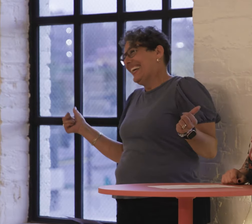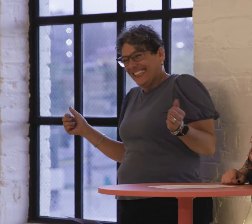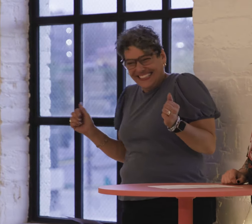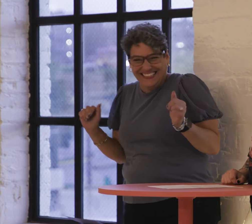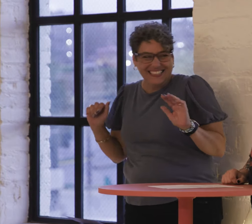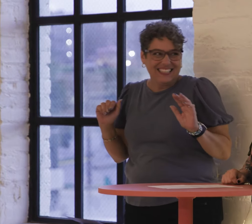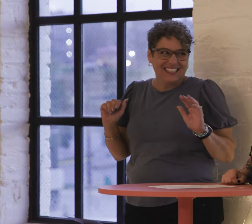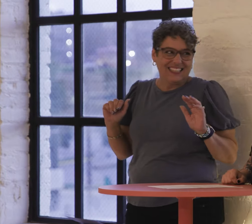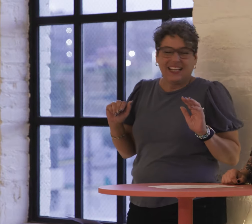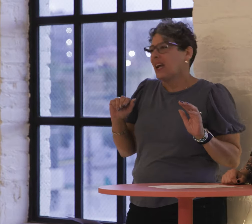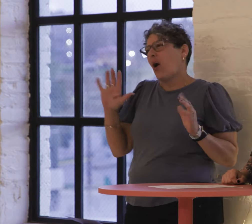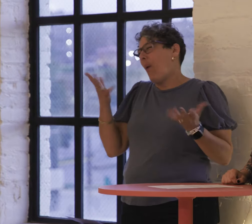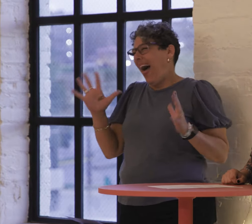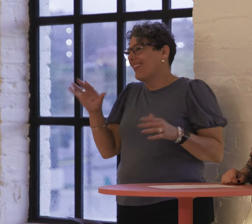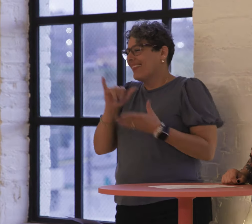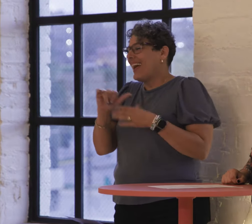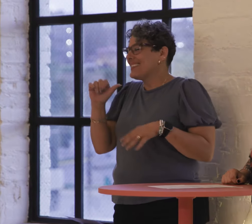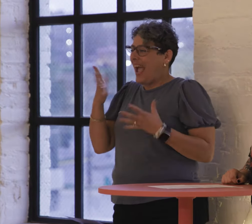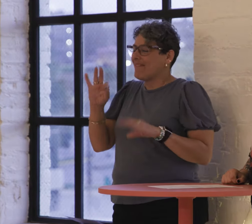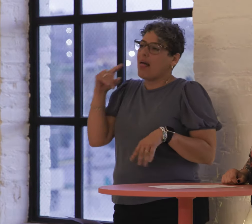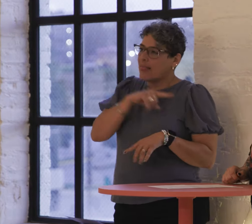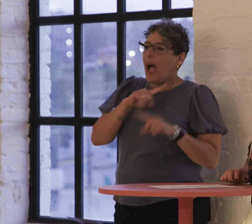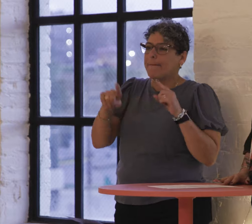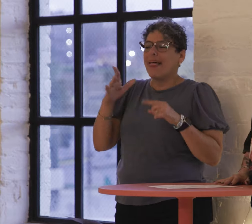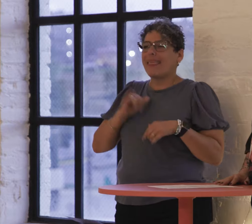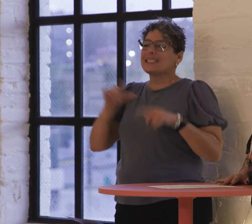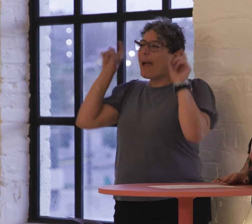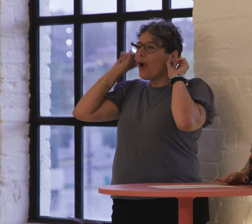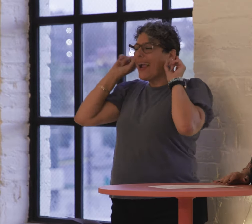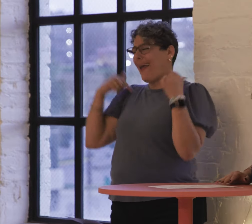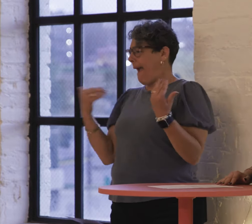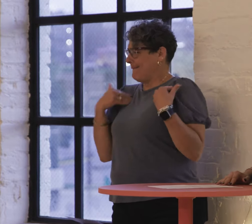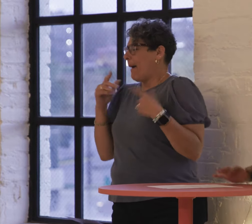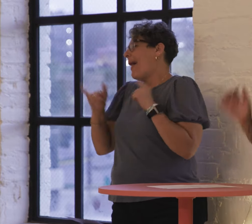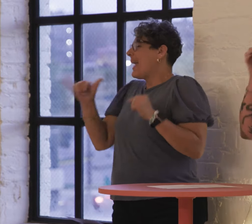Actually, that's kind of a lie because I have my hearing aids in. But that's my traditional line in my speaking engagements, so...